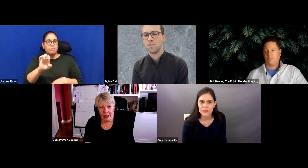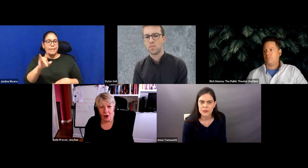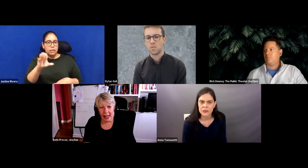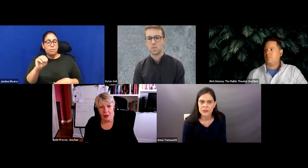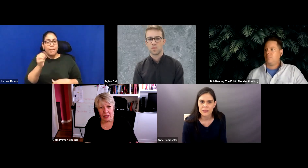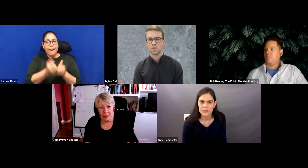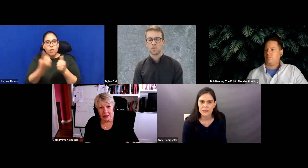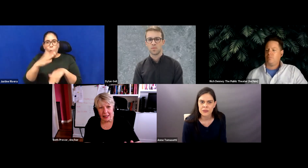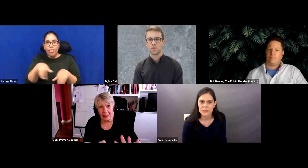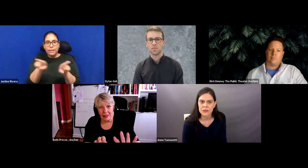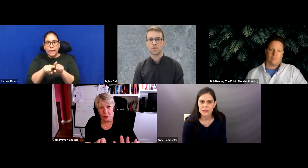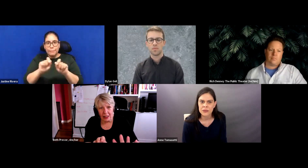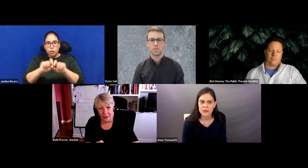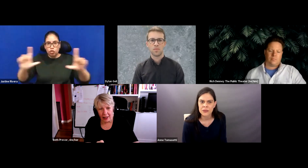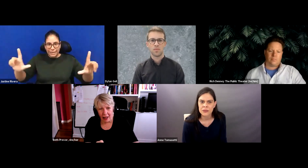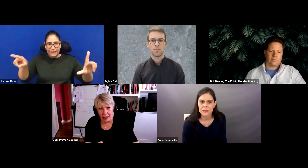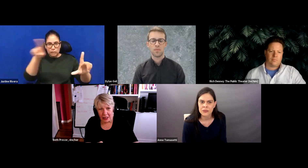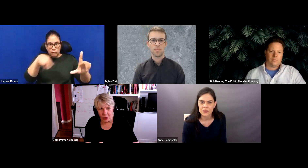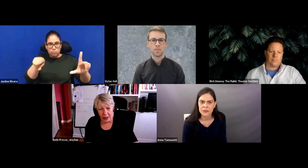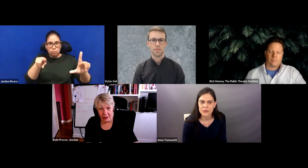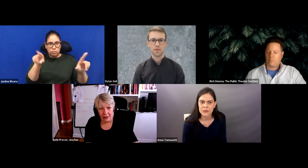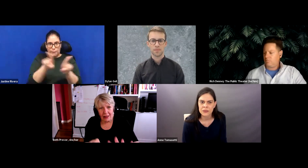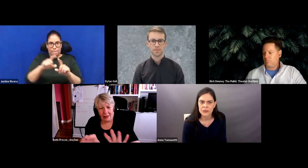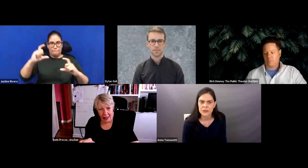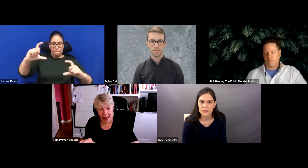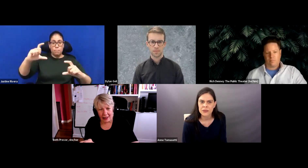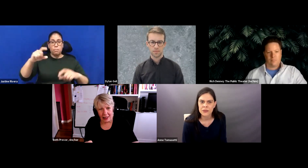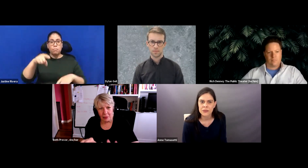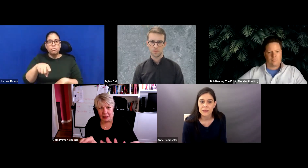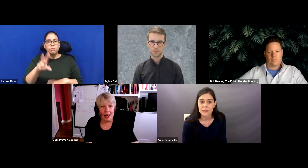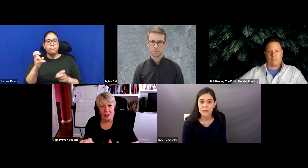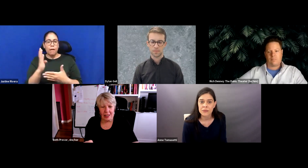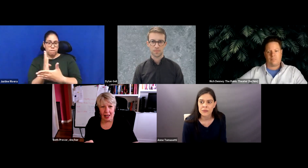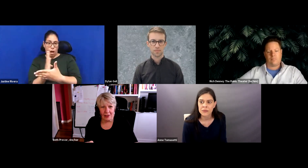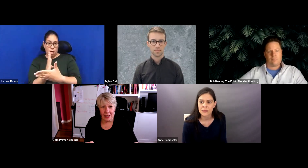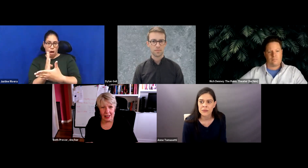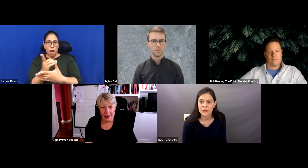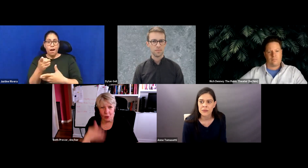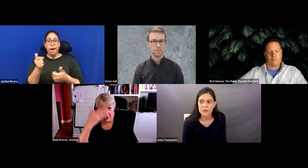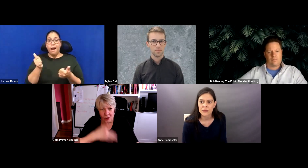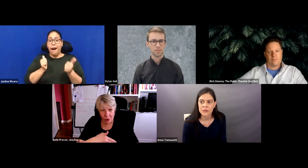you know, Anne was able to get this really fine line between not acting but not just kind of sitting there with no